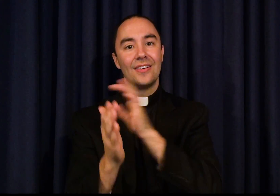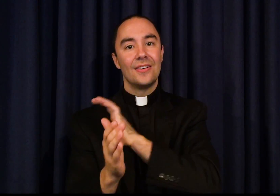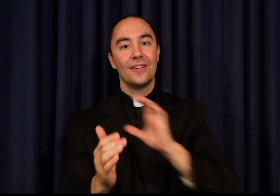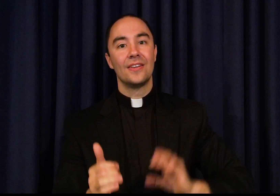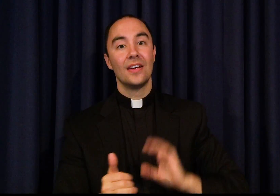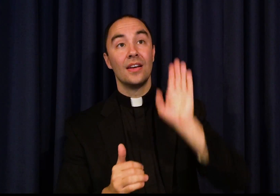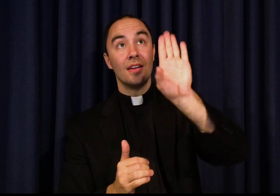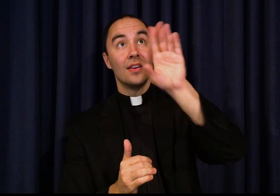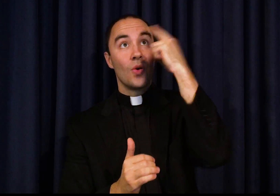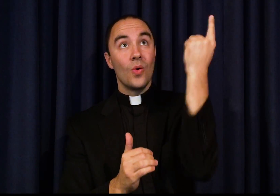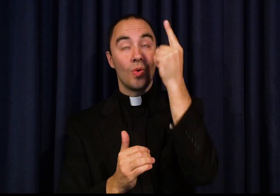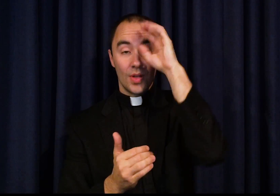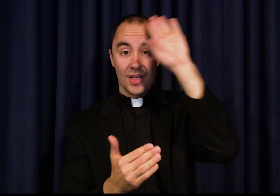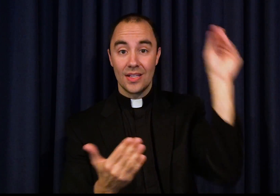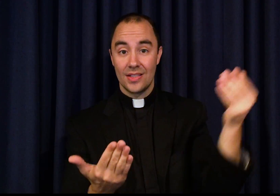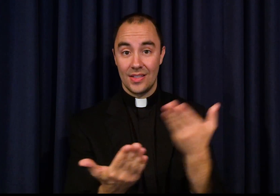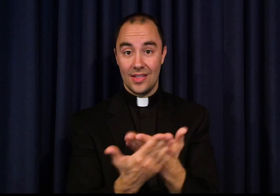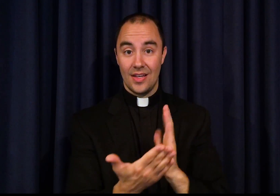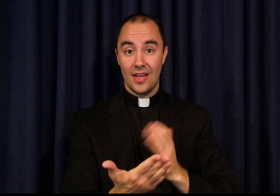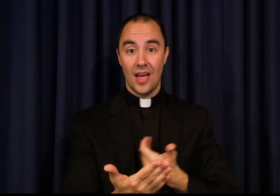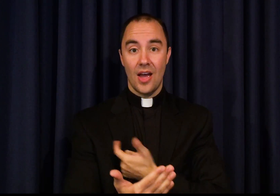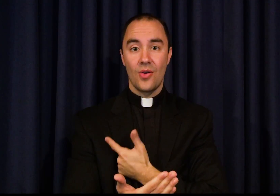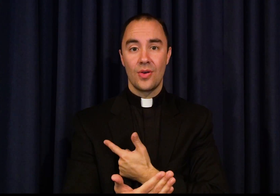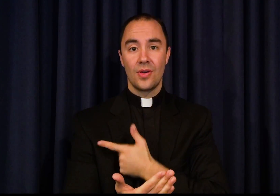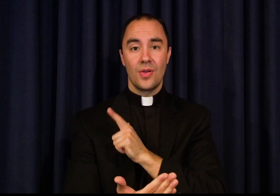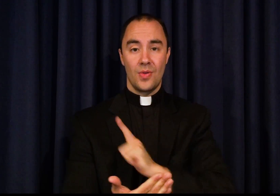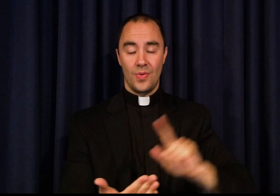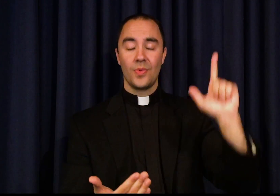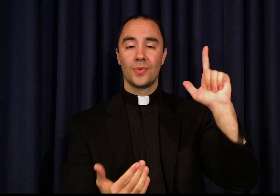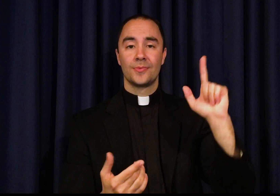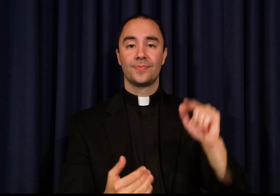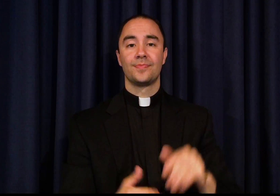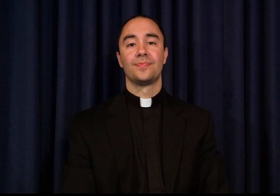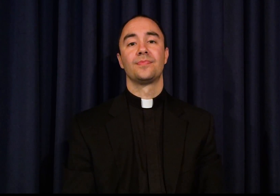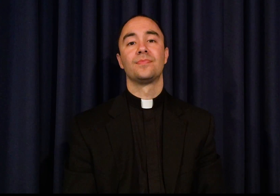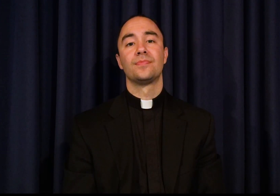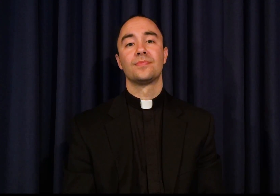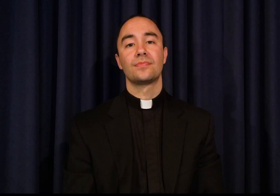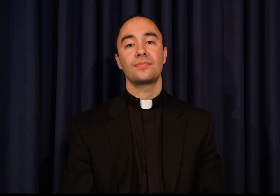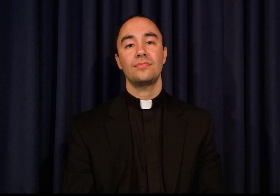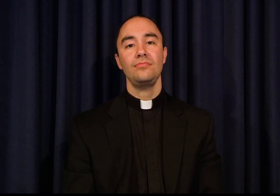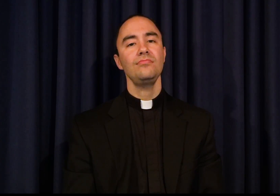gonna head off to the second line which is "and in Jesus Christ His only Son our